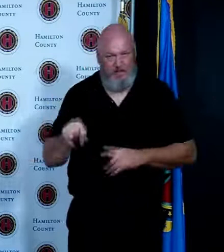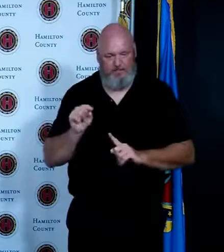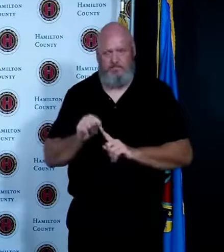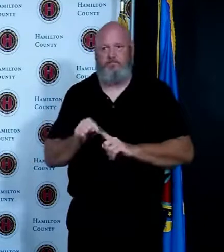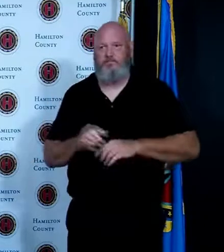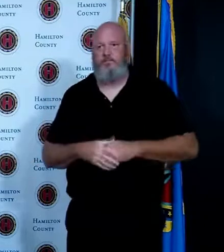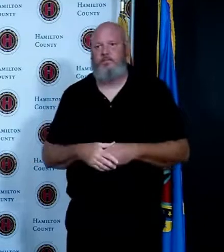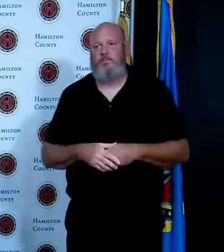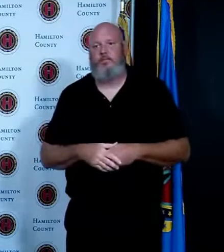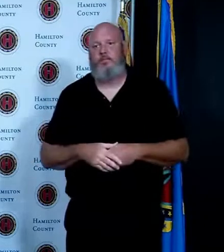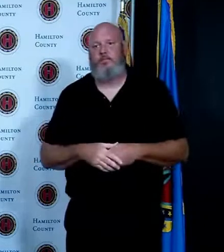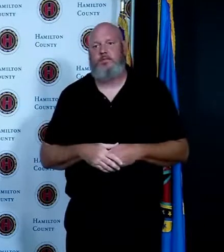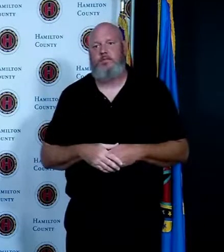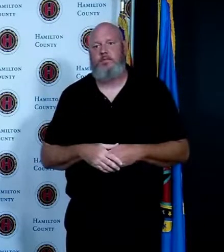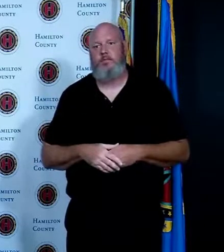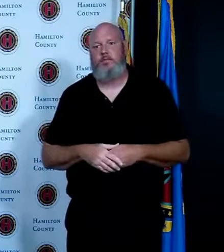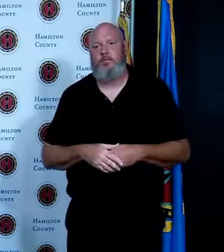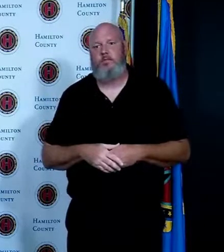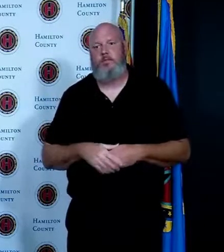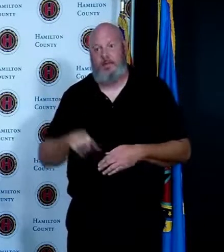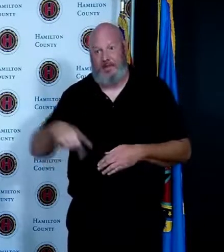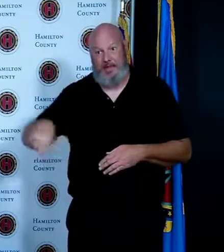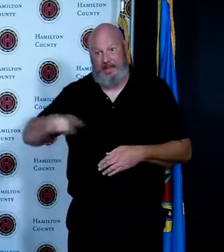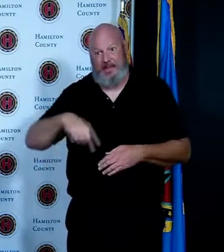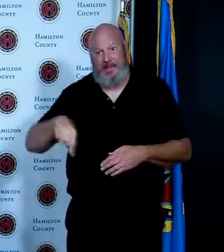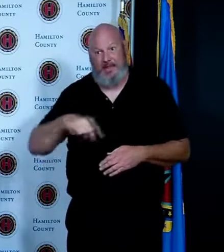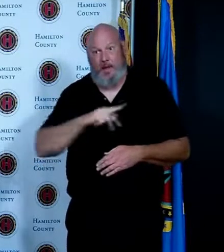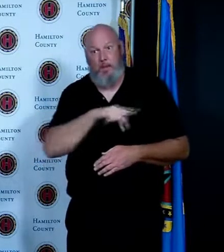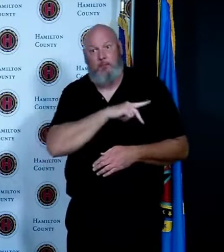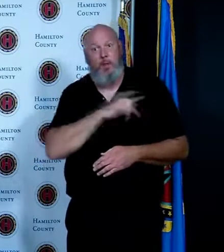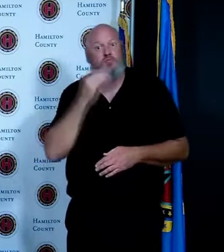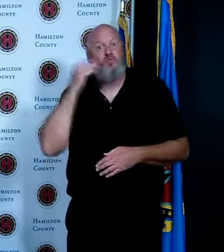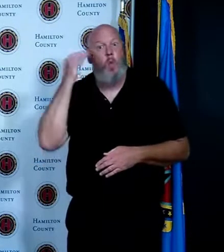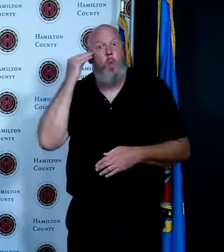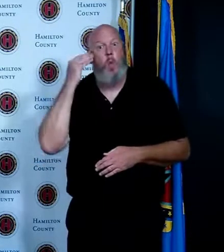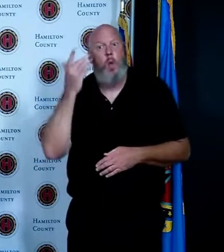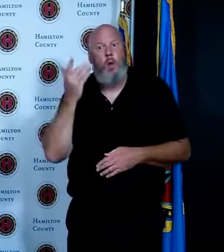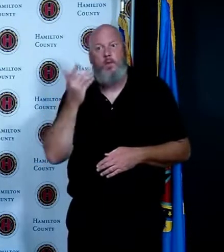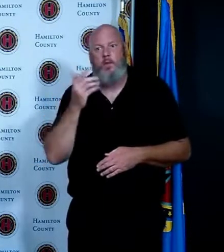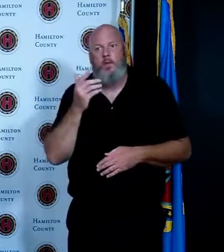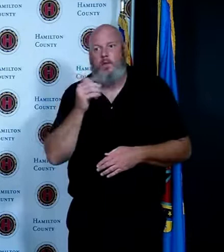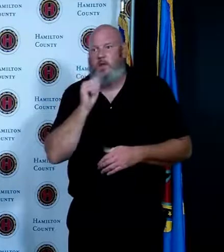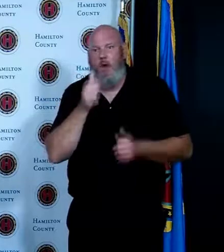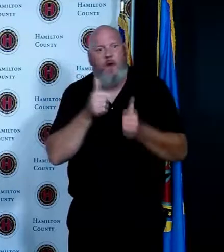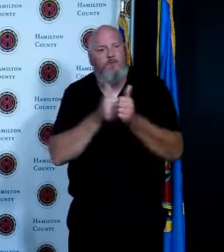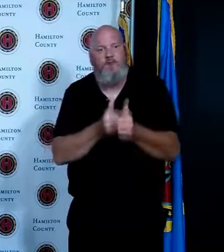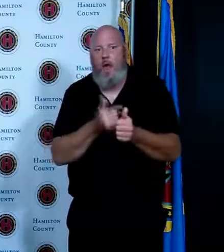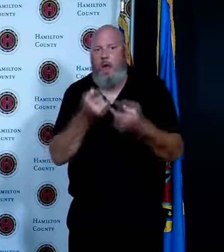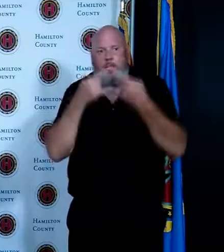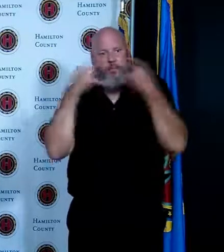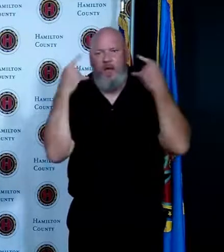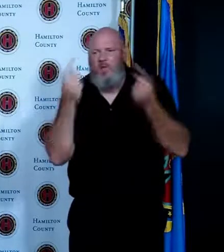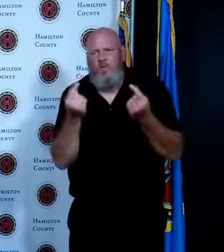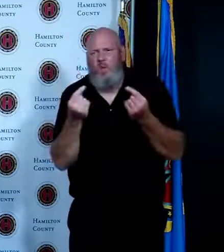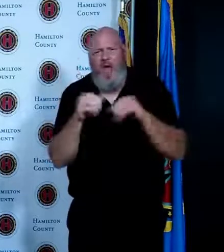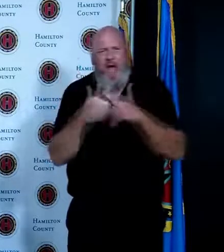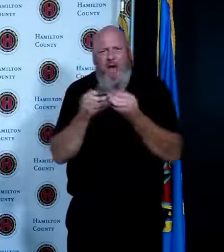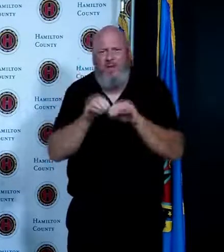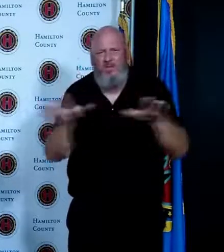miss the mark of preventing the virus spreading at family functions Greg you